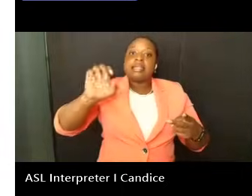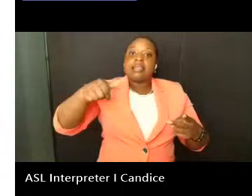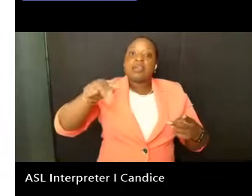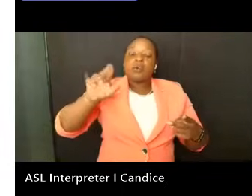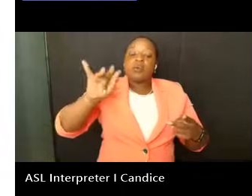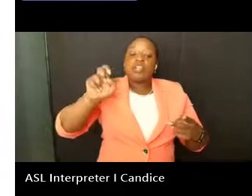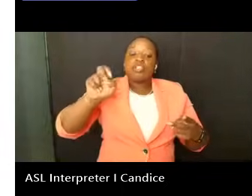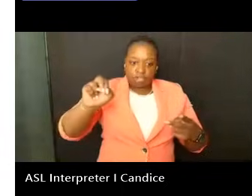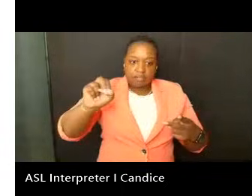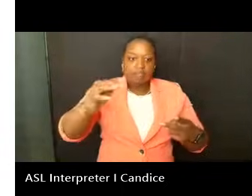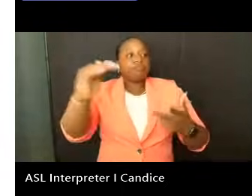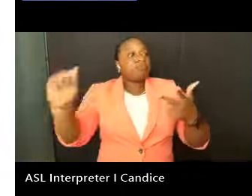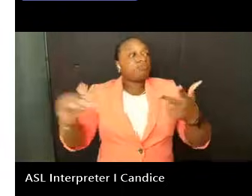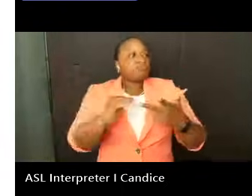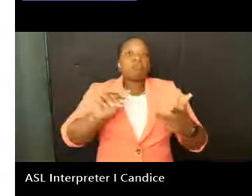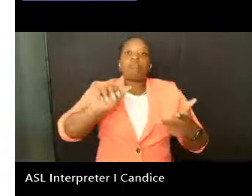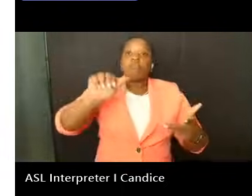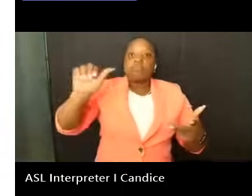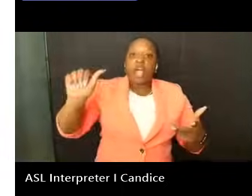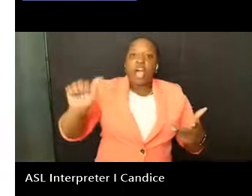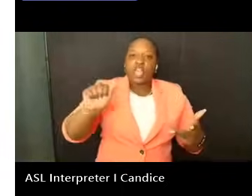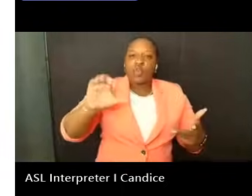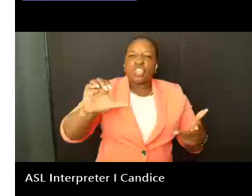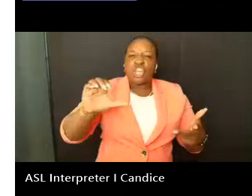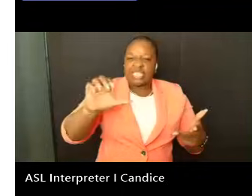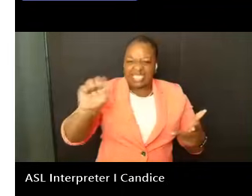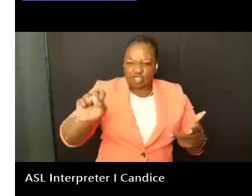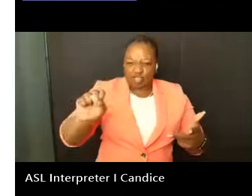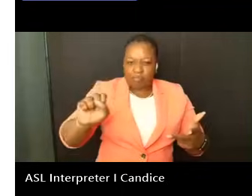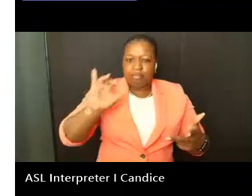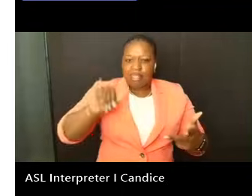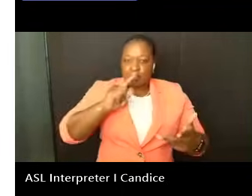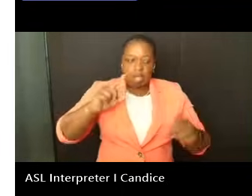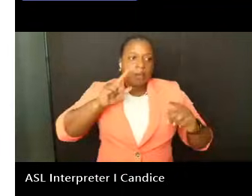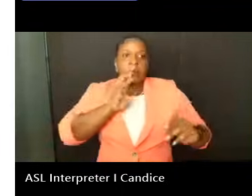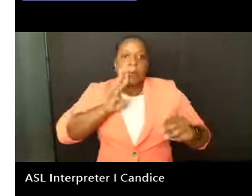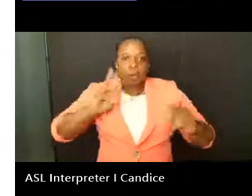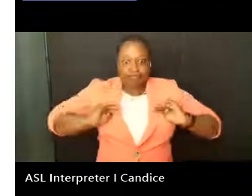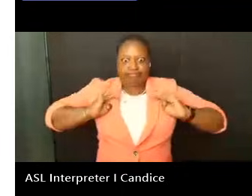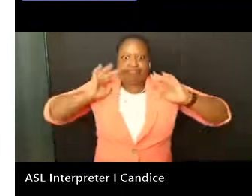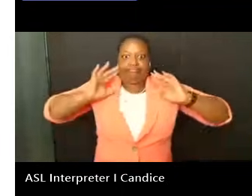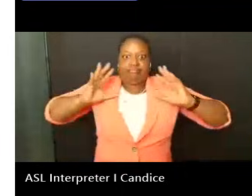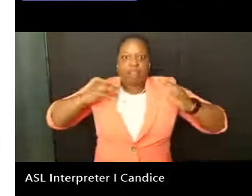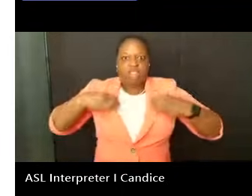priapism. Usually, these have to happen more than once in a year's time. So,